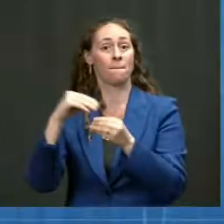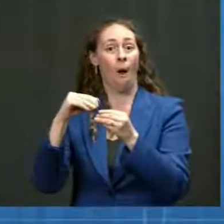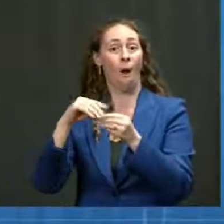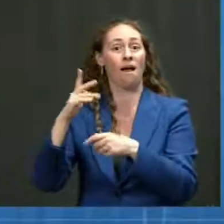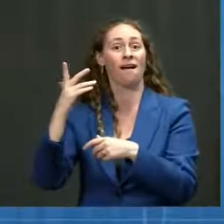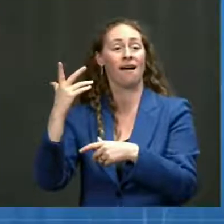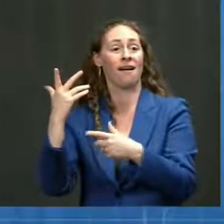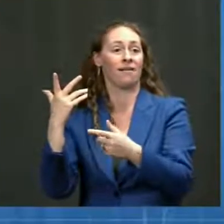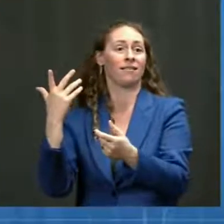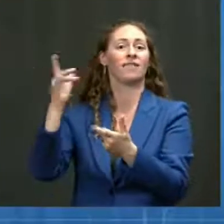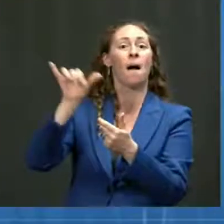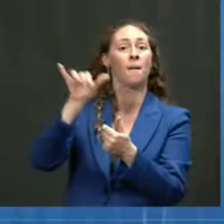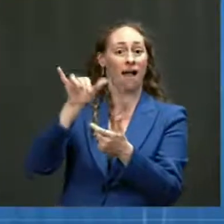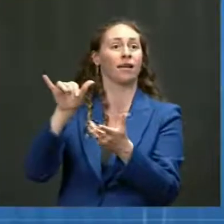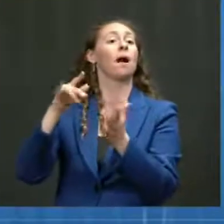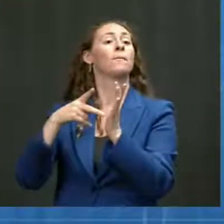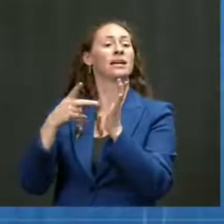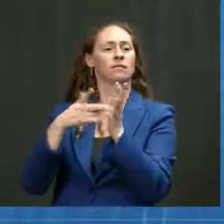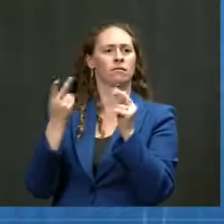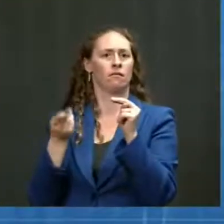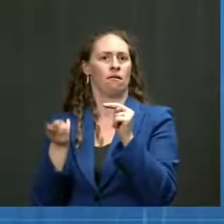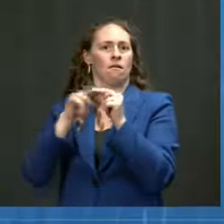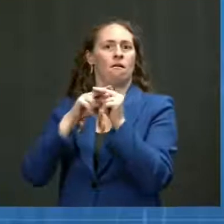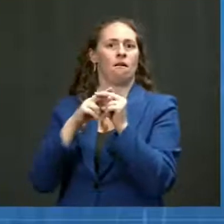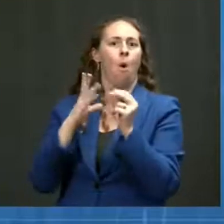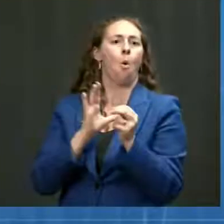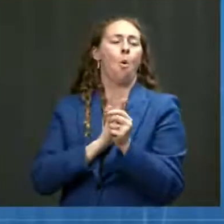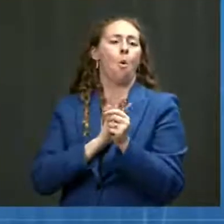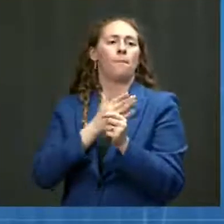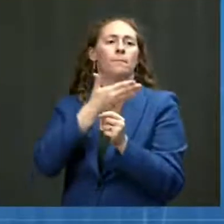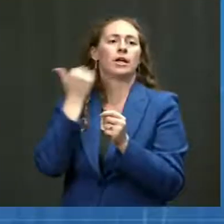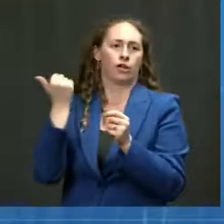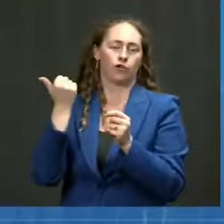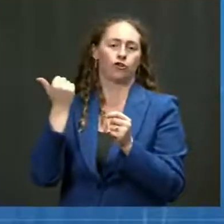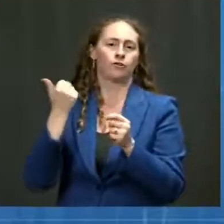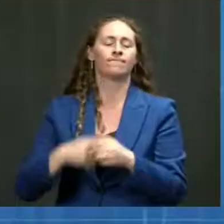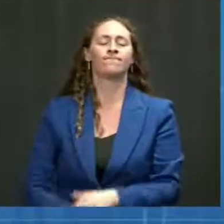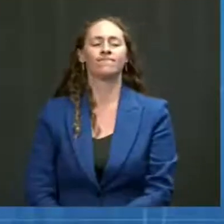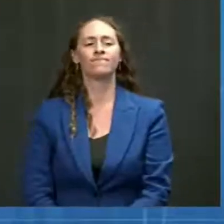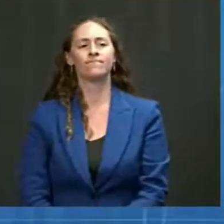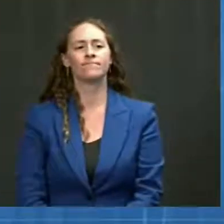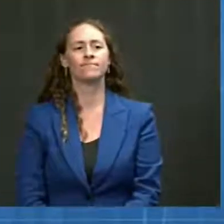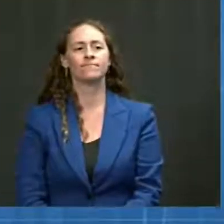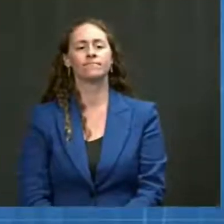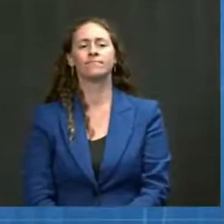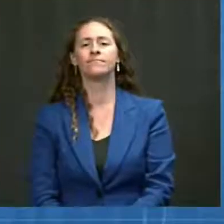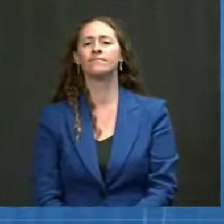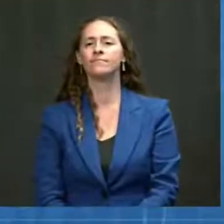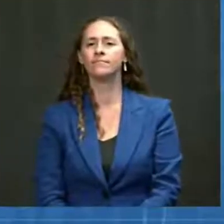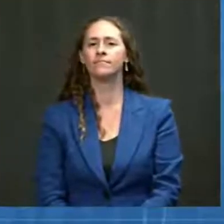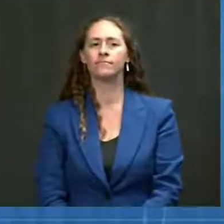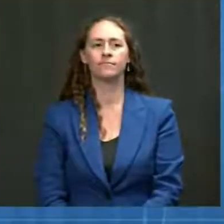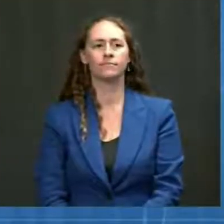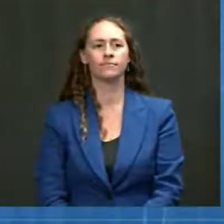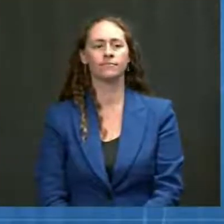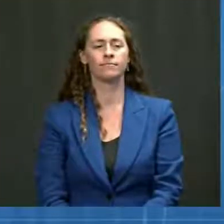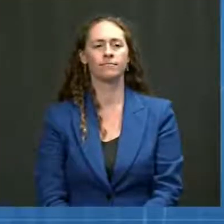BOOSTER MRNA IMMUNIZATION INCREASES ANYBODY BY AT LEAST